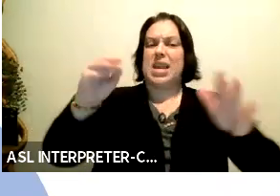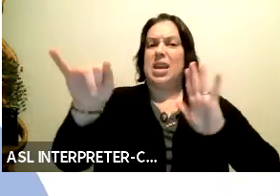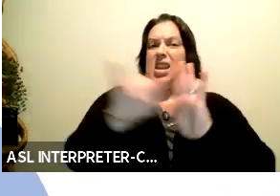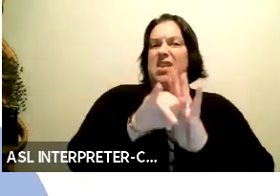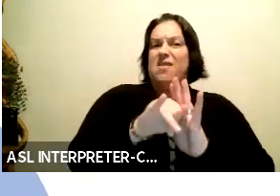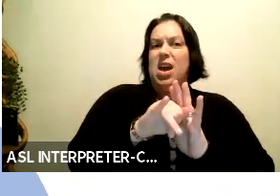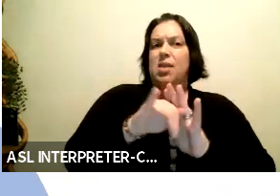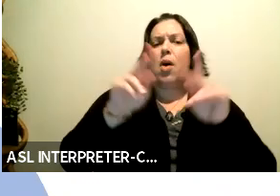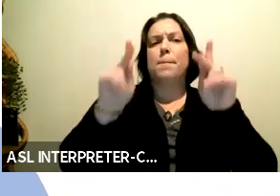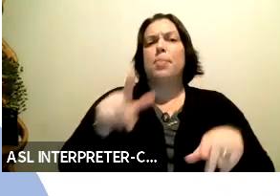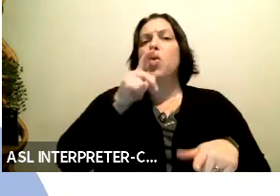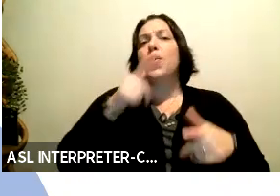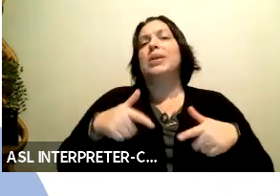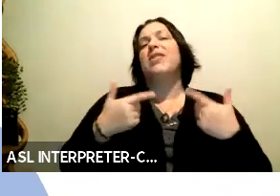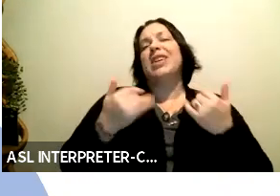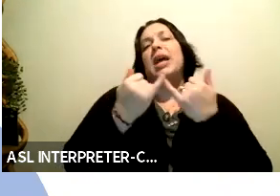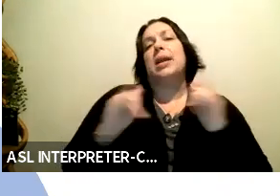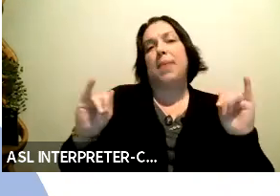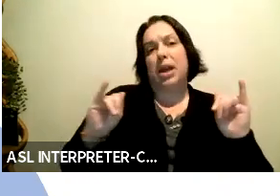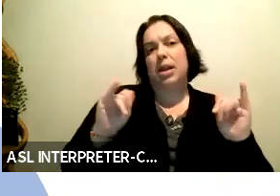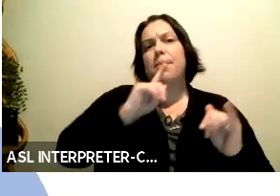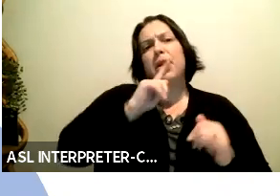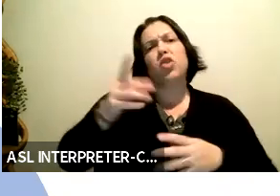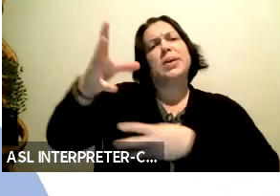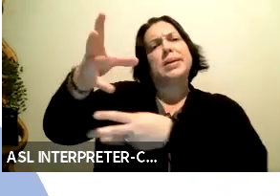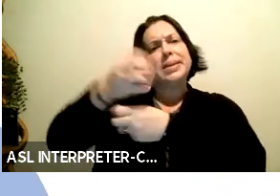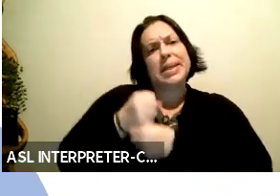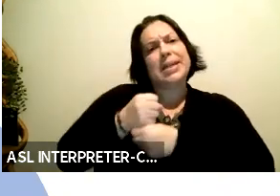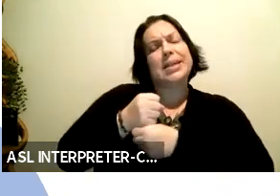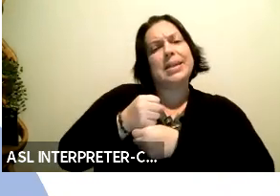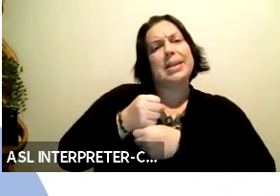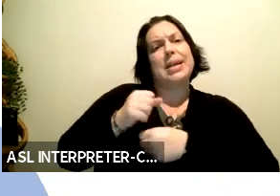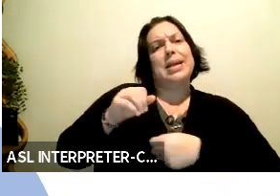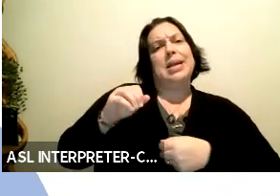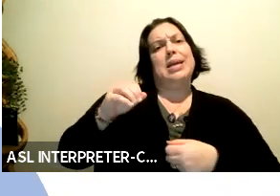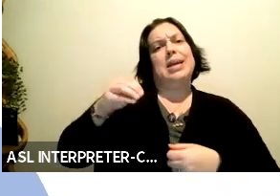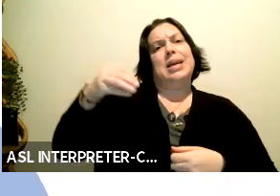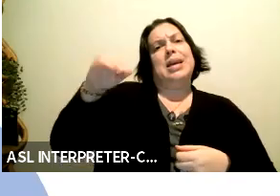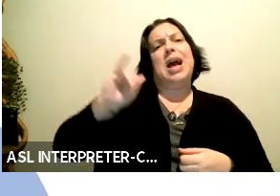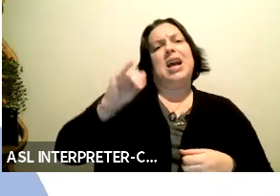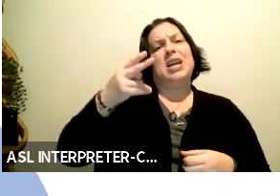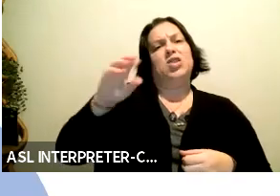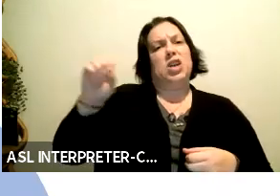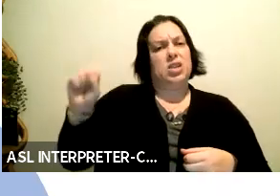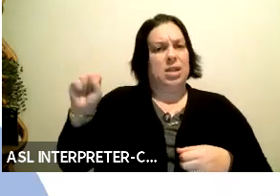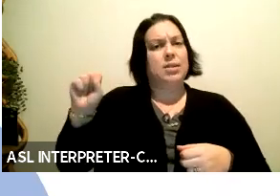were living independently and receiving in home services and supports. We were working